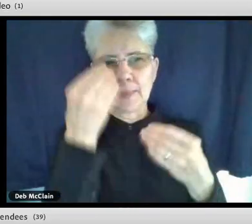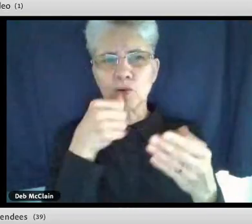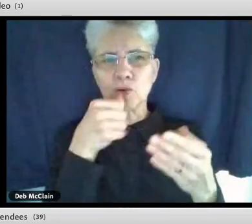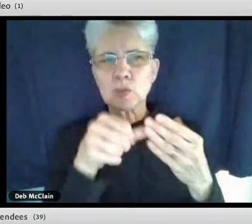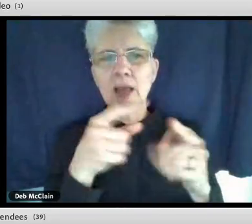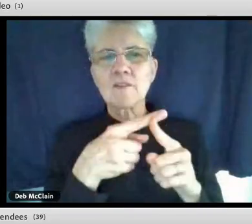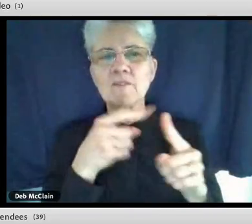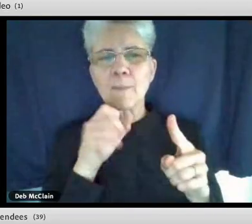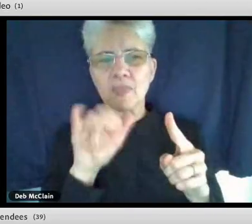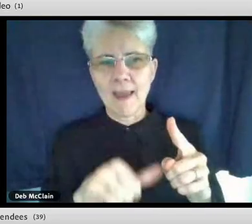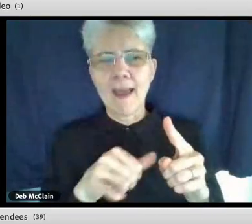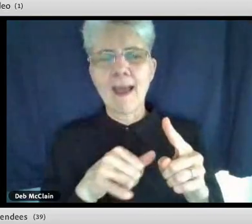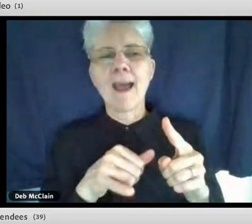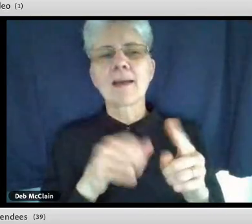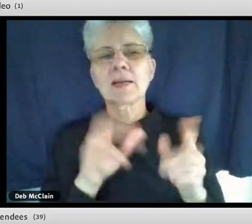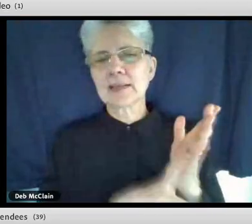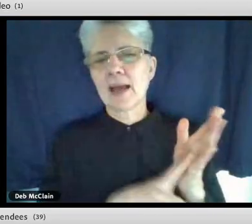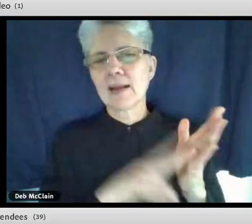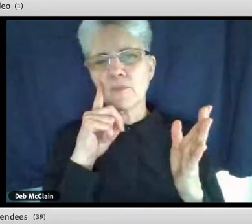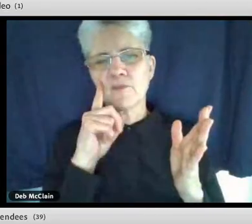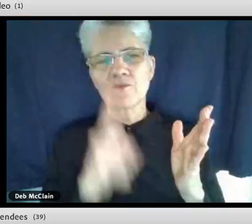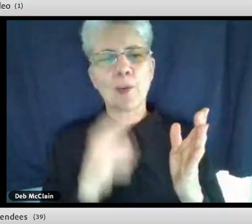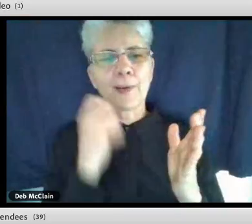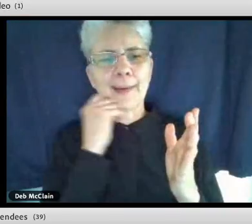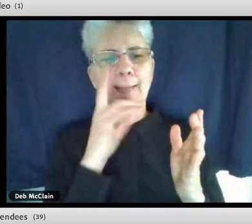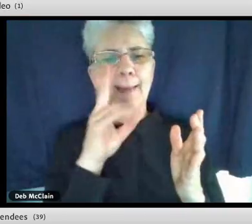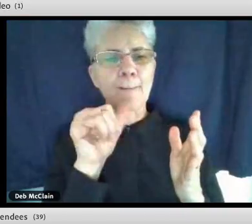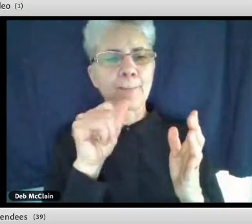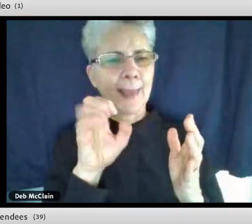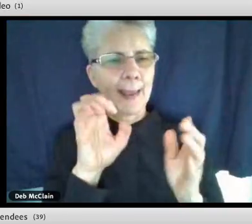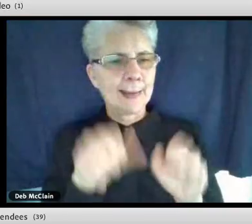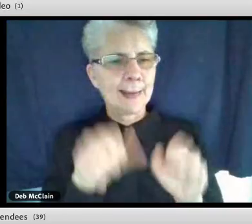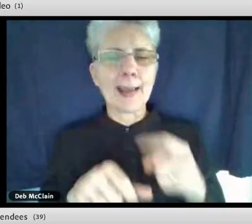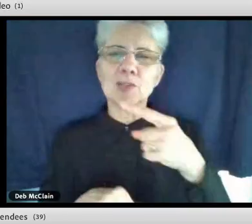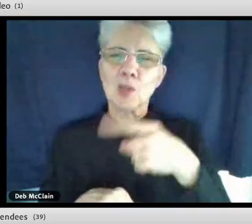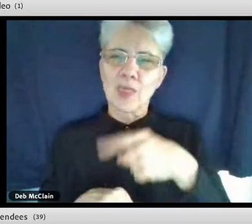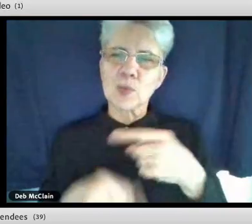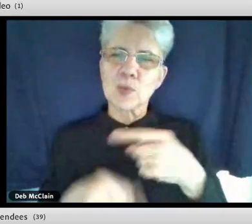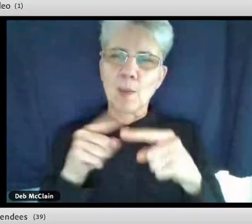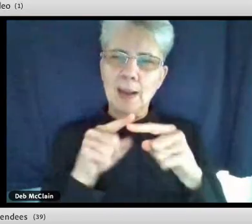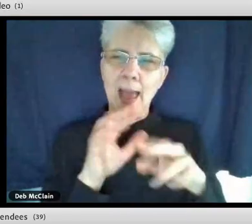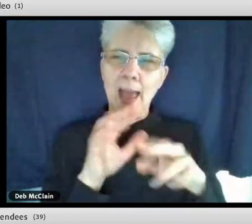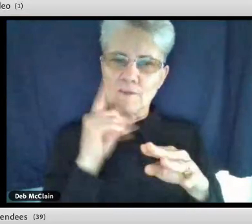these are all sites that I've looked at, I get a newsletter from. You can sign up for daily updates,